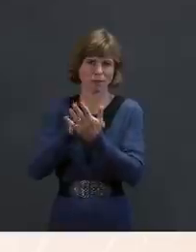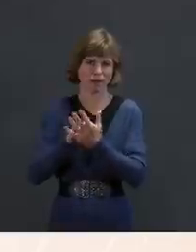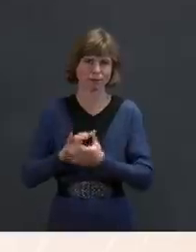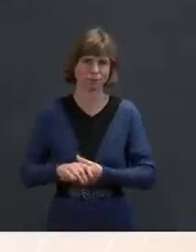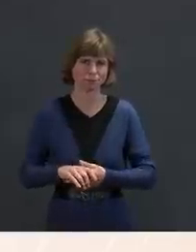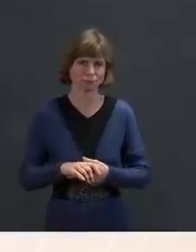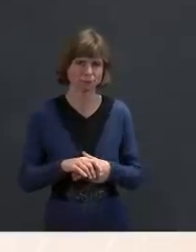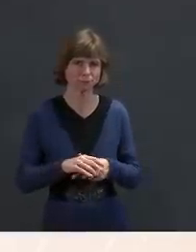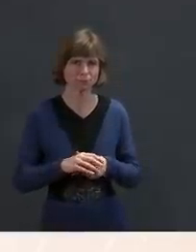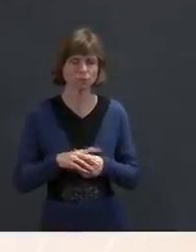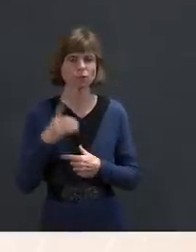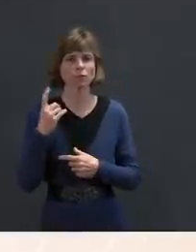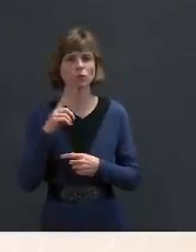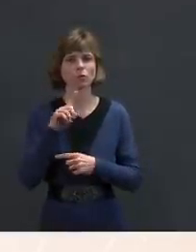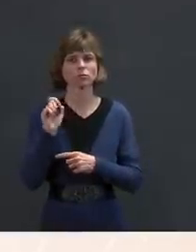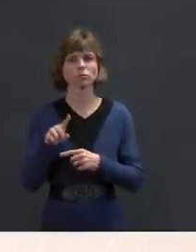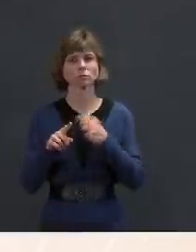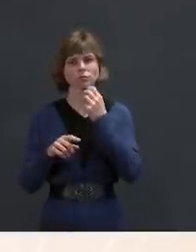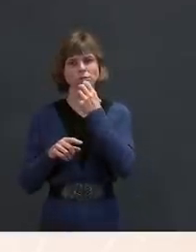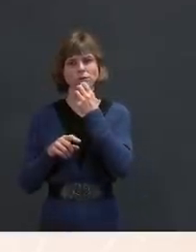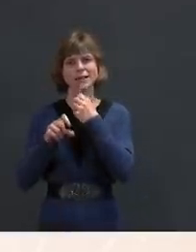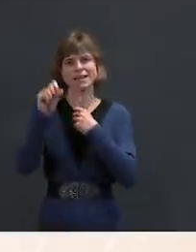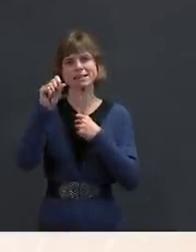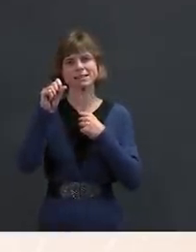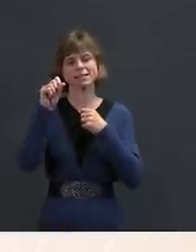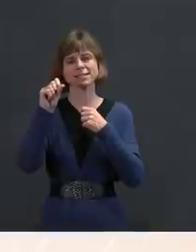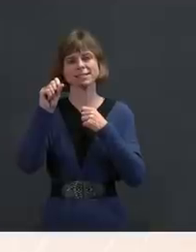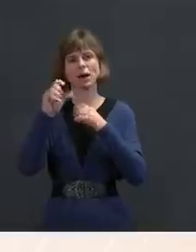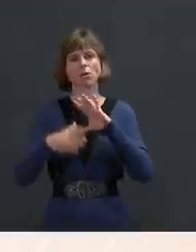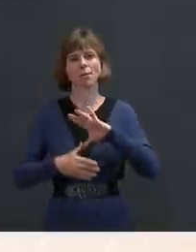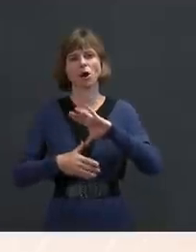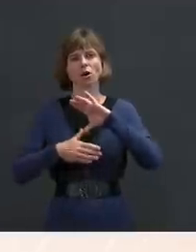The Press: -- just one more question about South America? There was some hope in South America